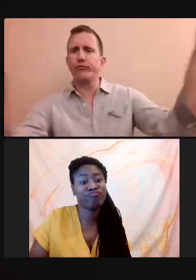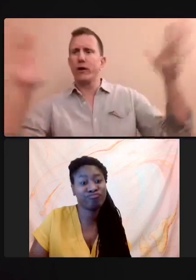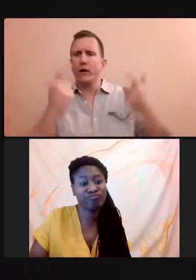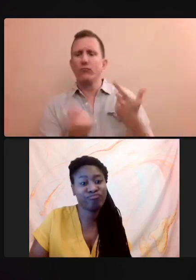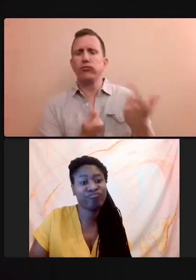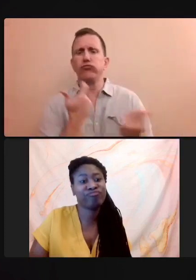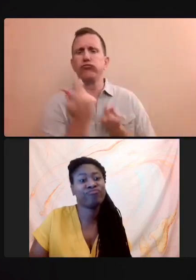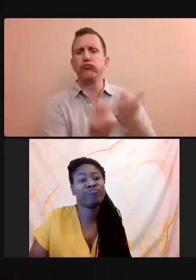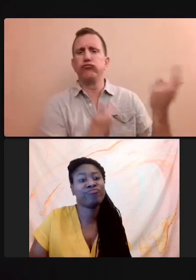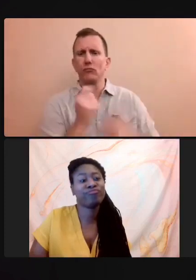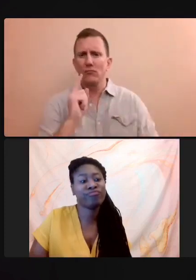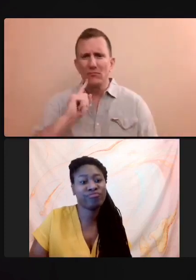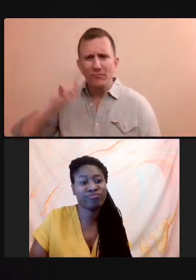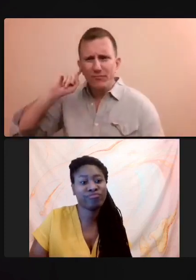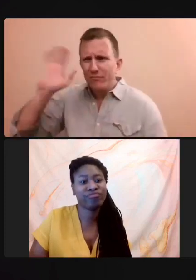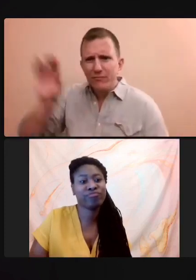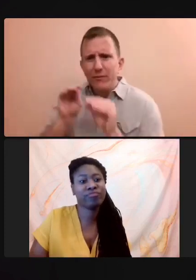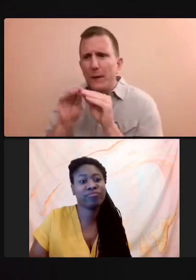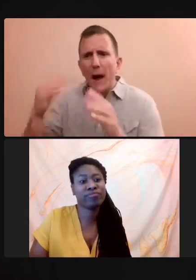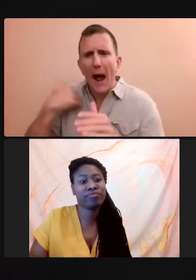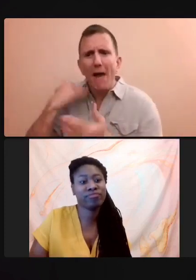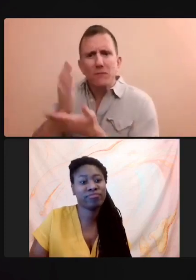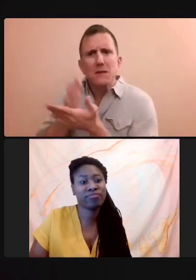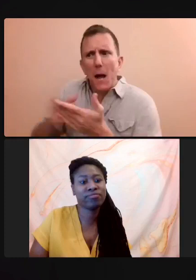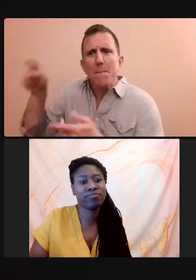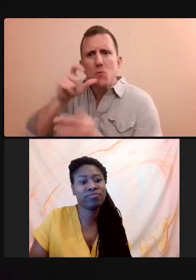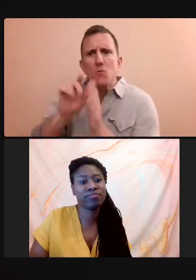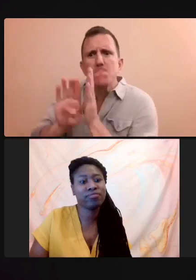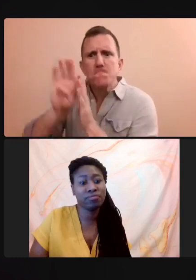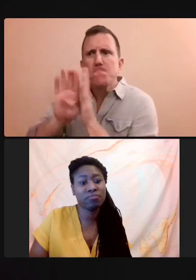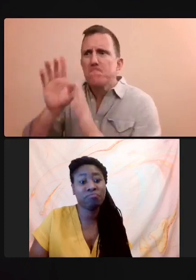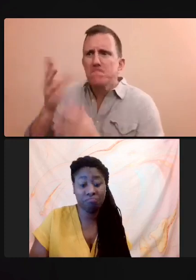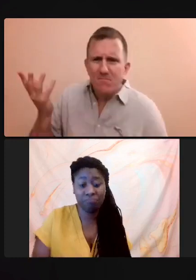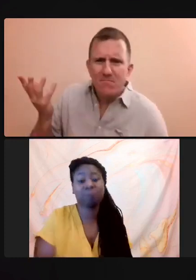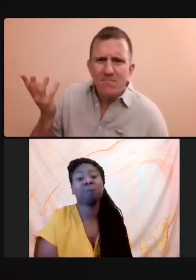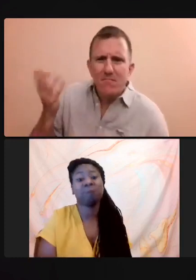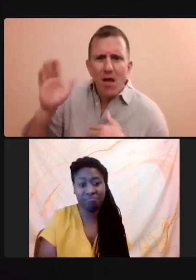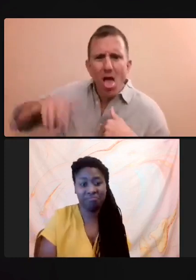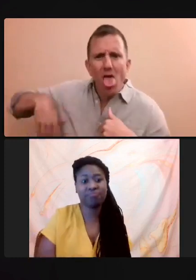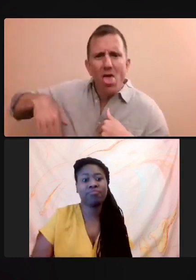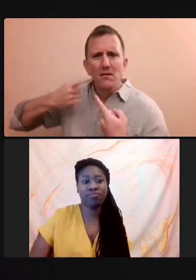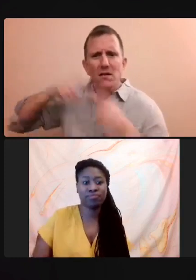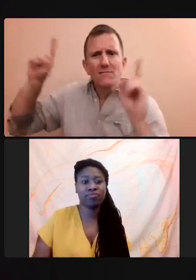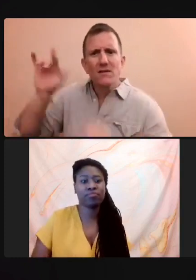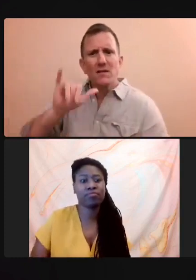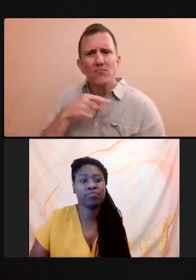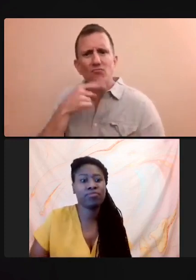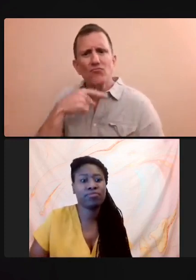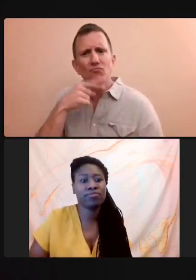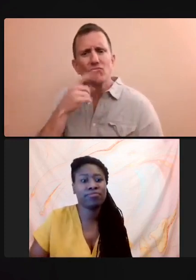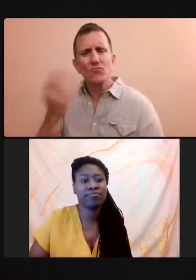And then I could see that hearing people would be tempted to do that. Right. They're not looking at it as a language and that culture and a group of people.